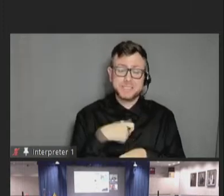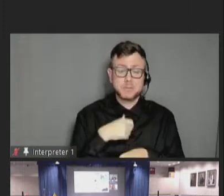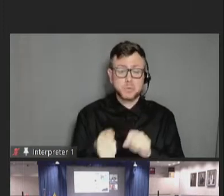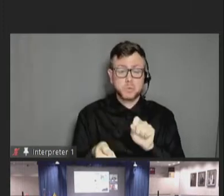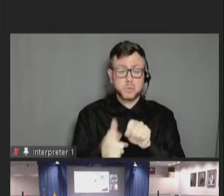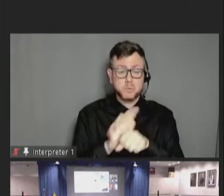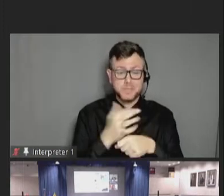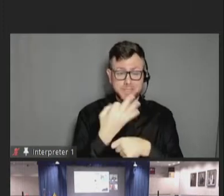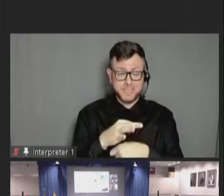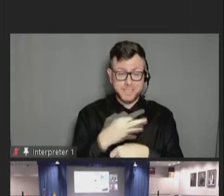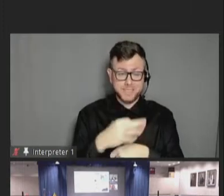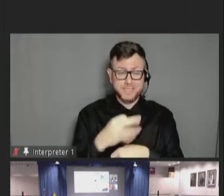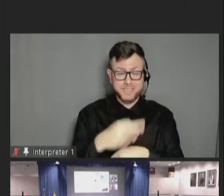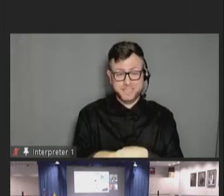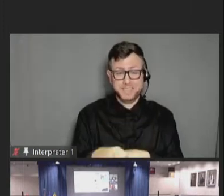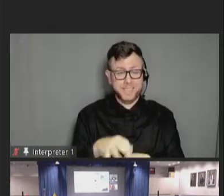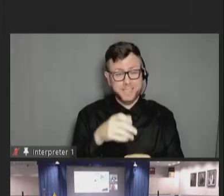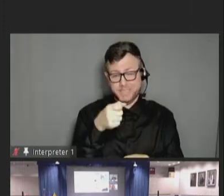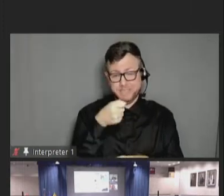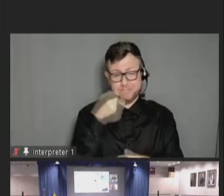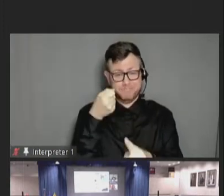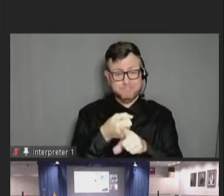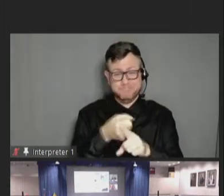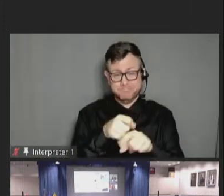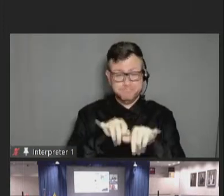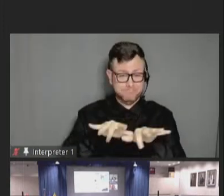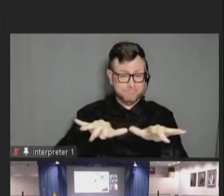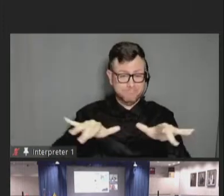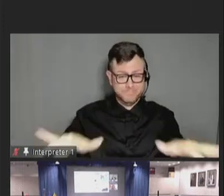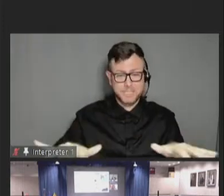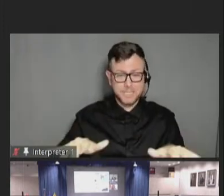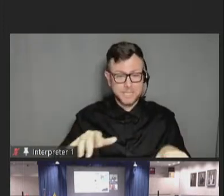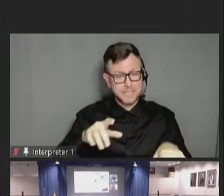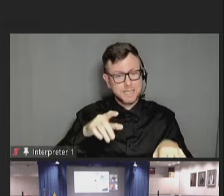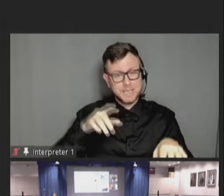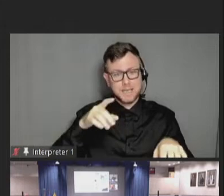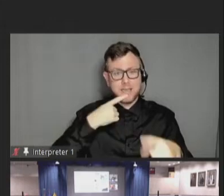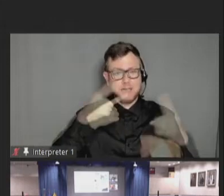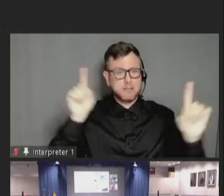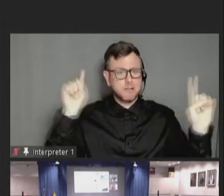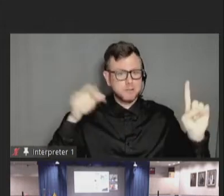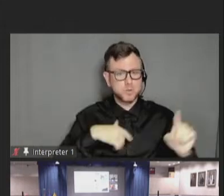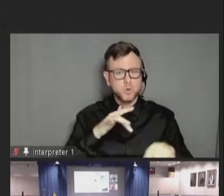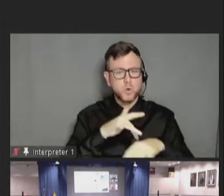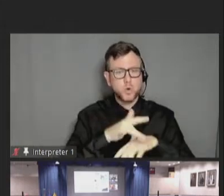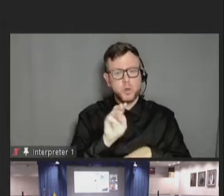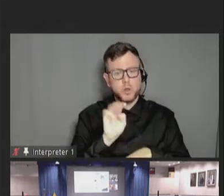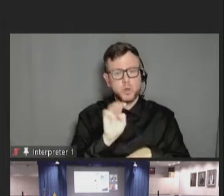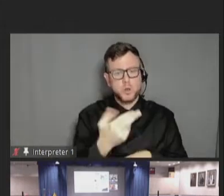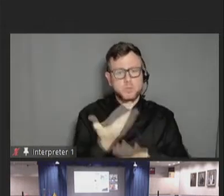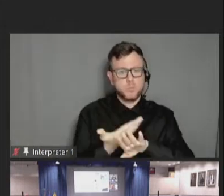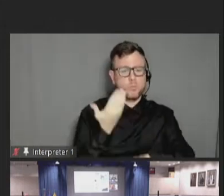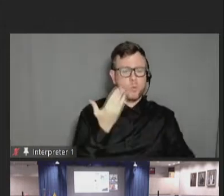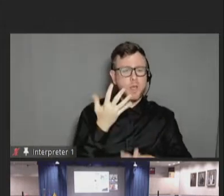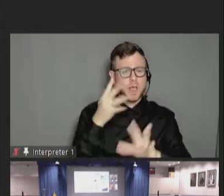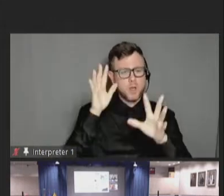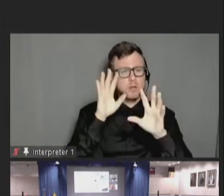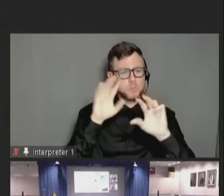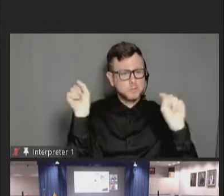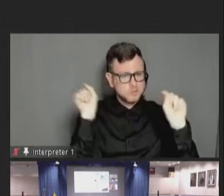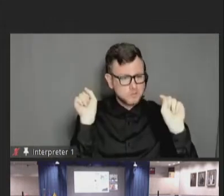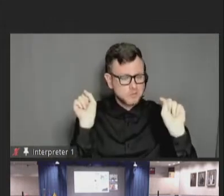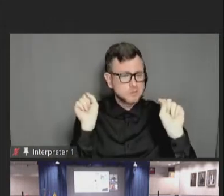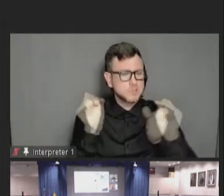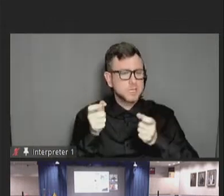pandemic was declared in early March by the prior administration, there were very few individuals